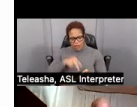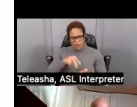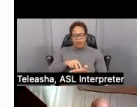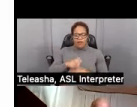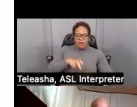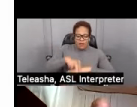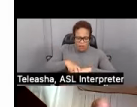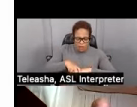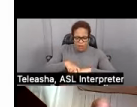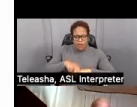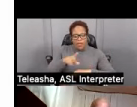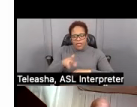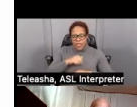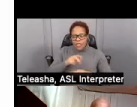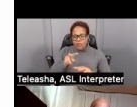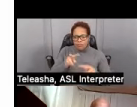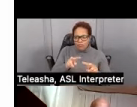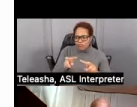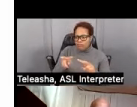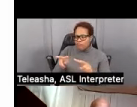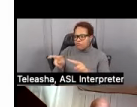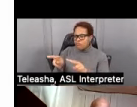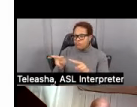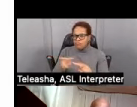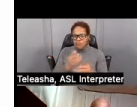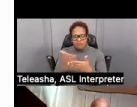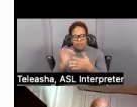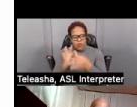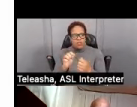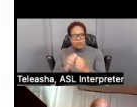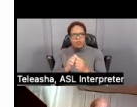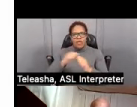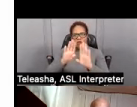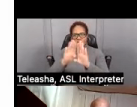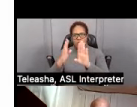He gazes across his humble bedroom and some items attached to a cabinet door, including a gray flat cap,